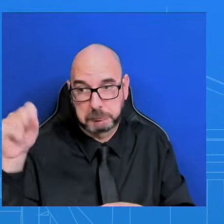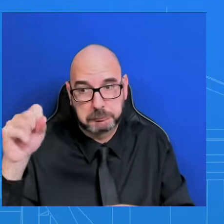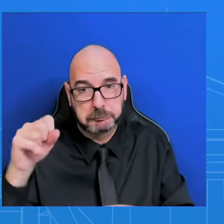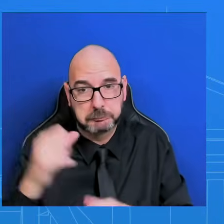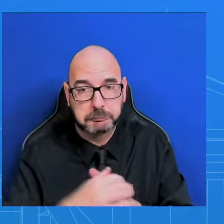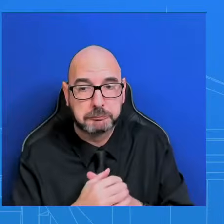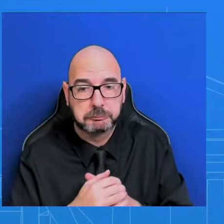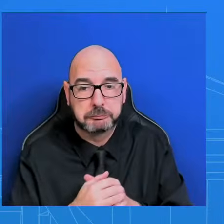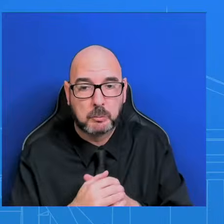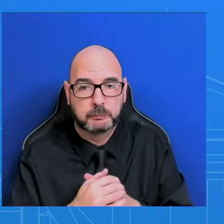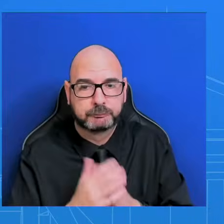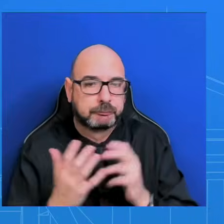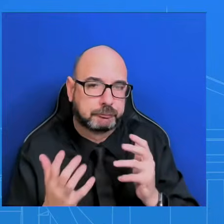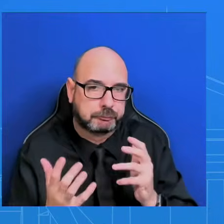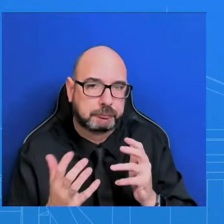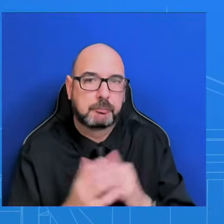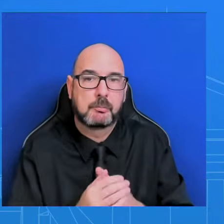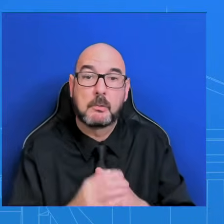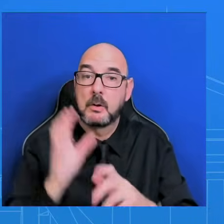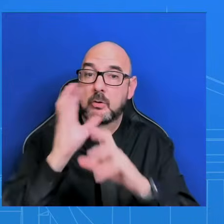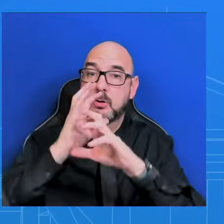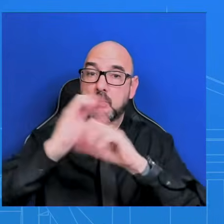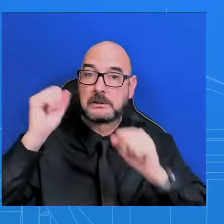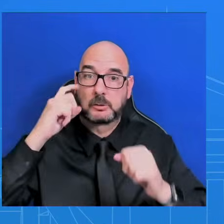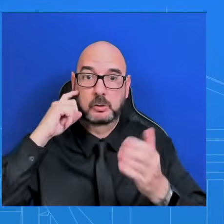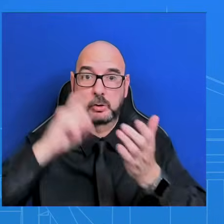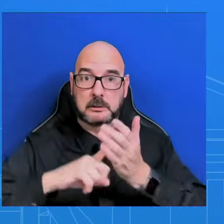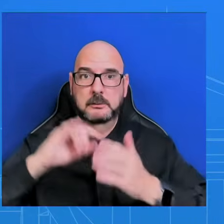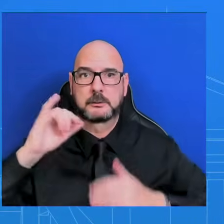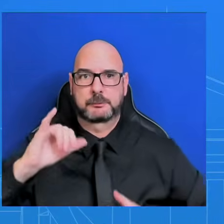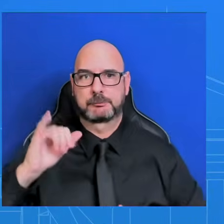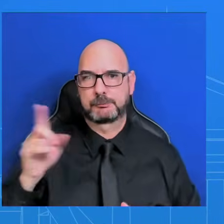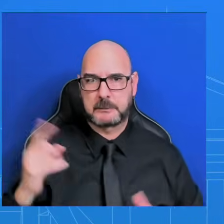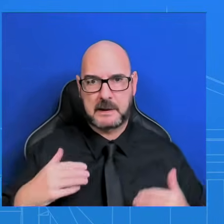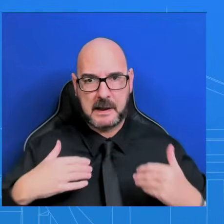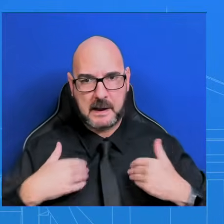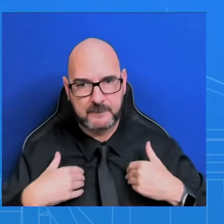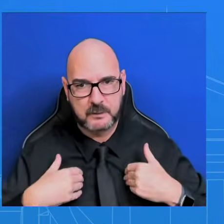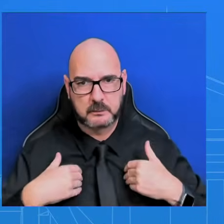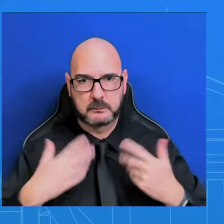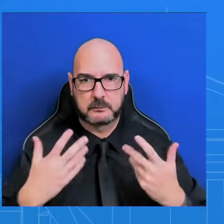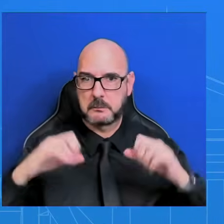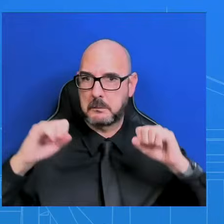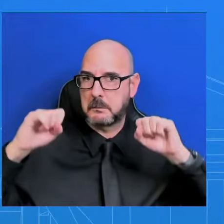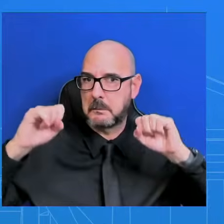And we're going to keep taking the actions we believe we need to take to defend ourselves.